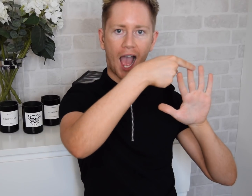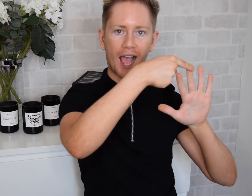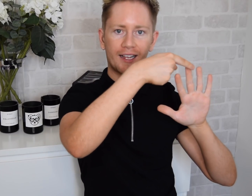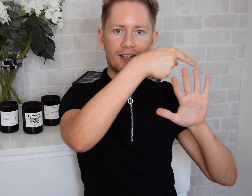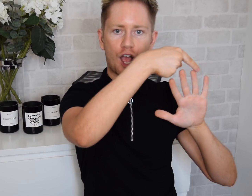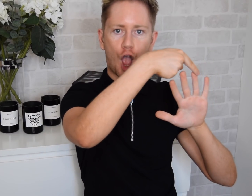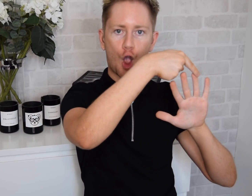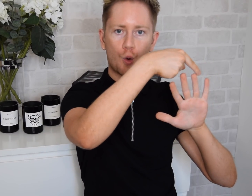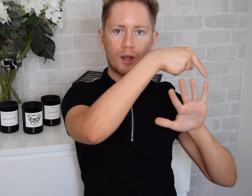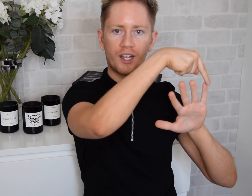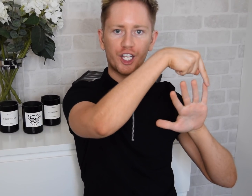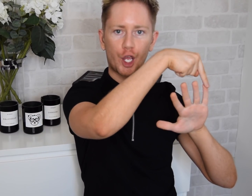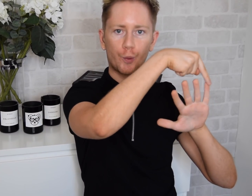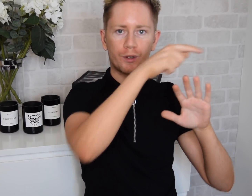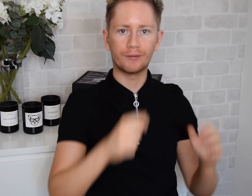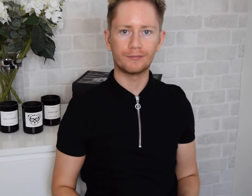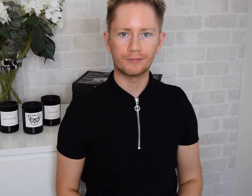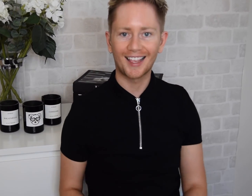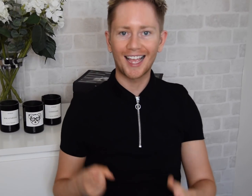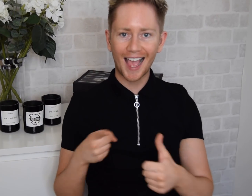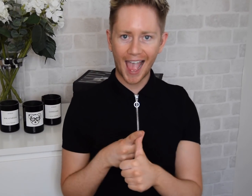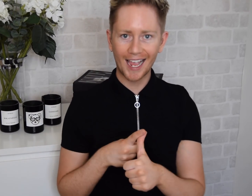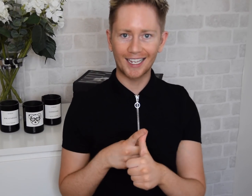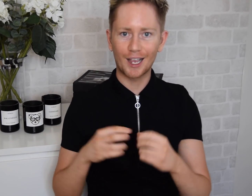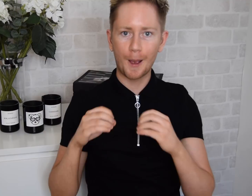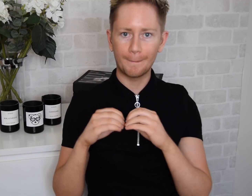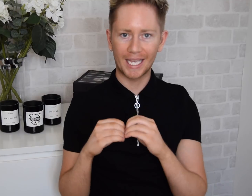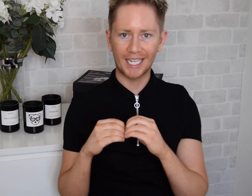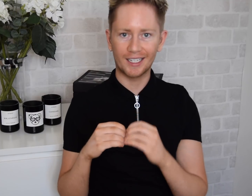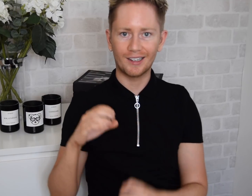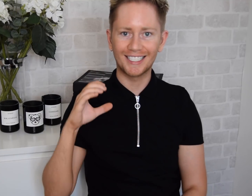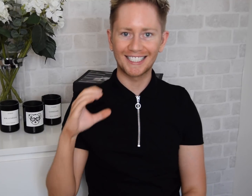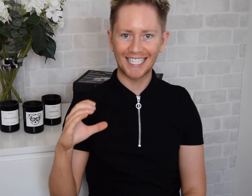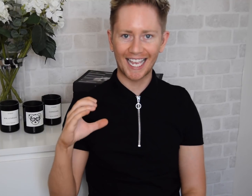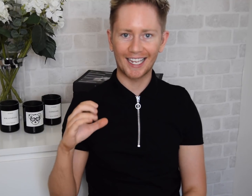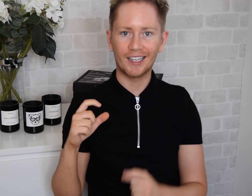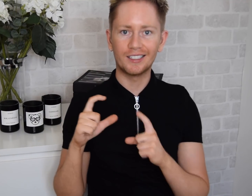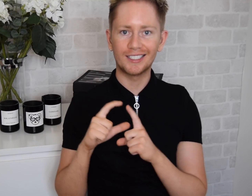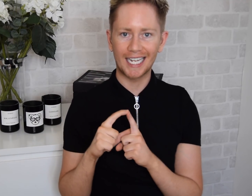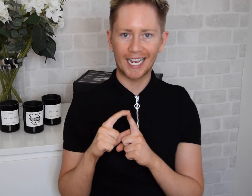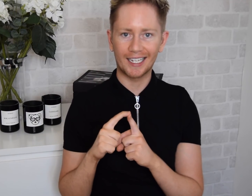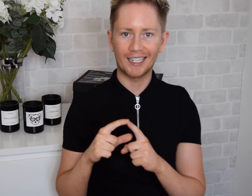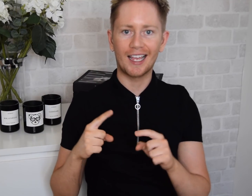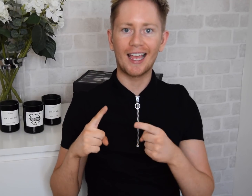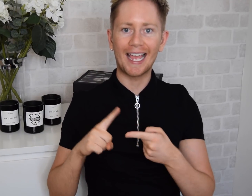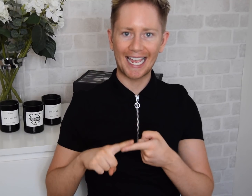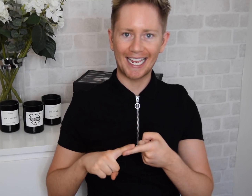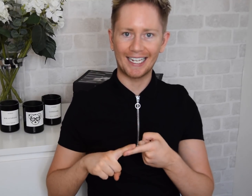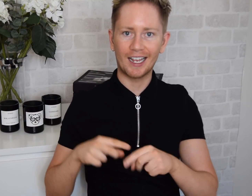I O U A B C D E